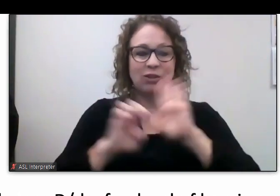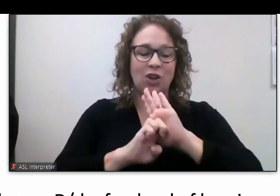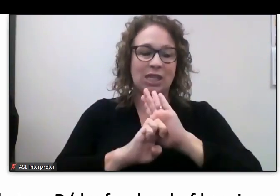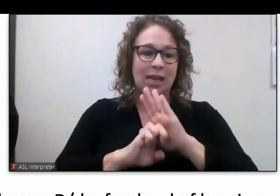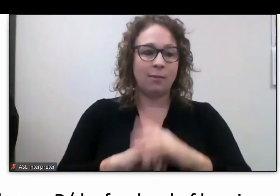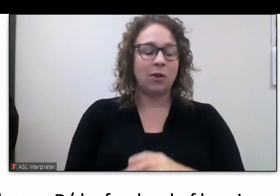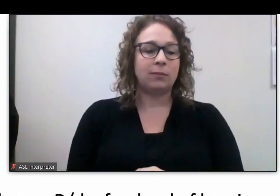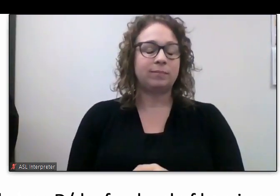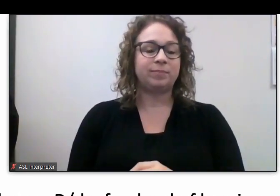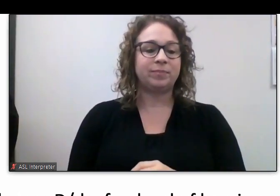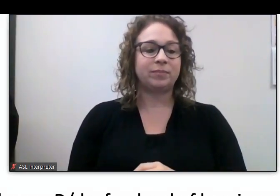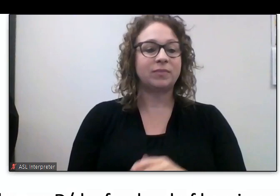Next slide.